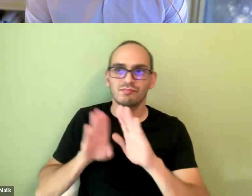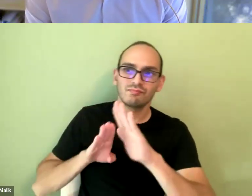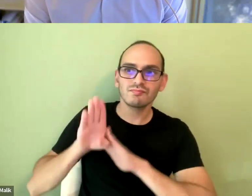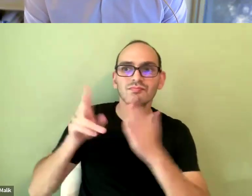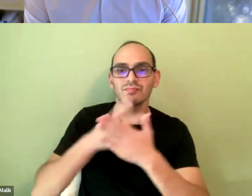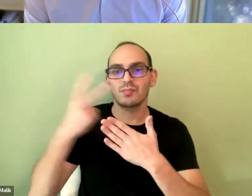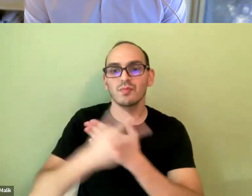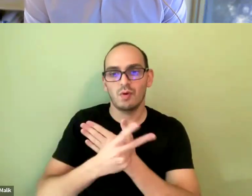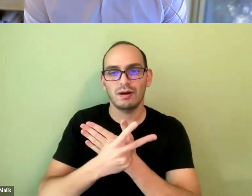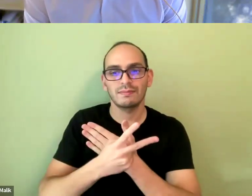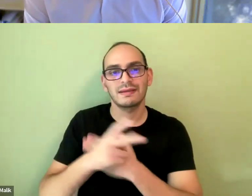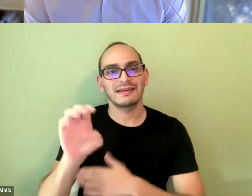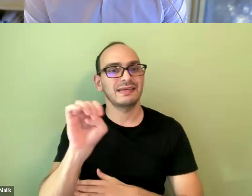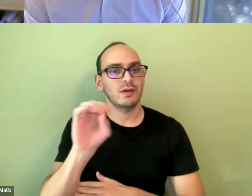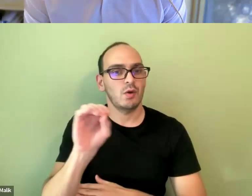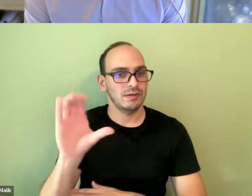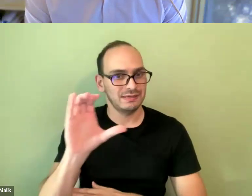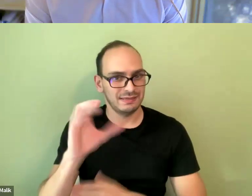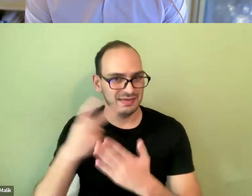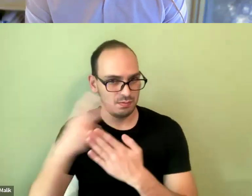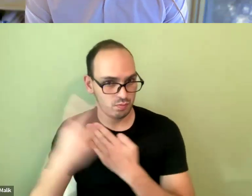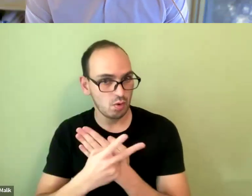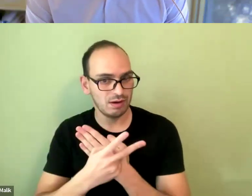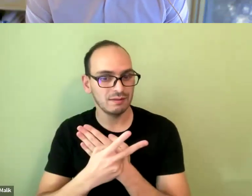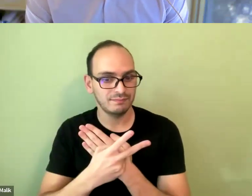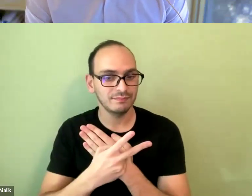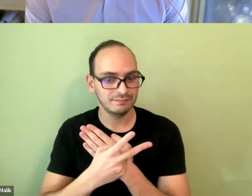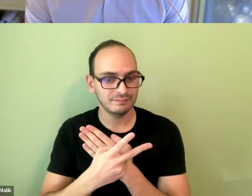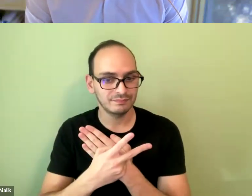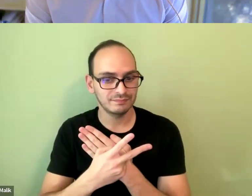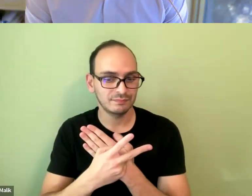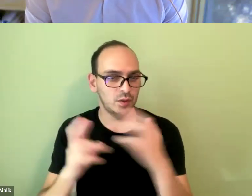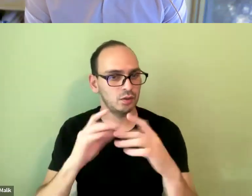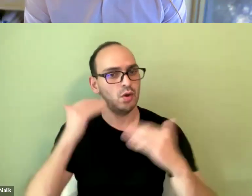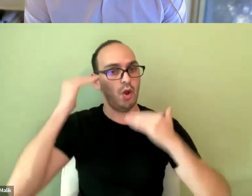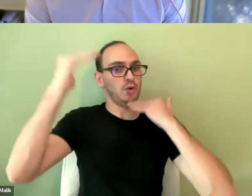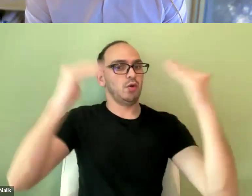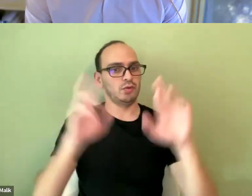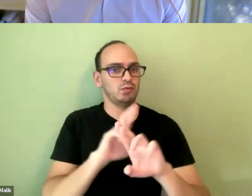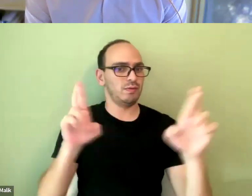have an EEOC program which serves adults looking to get into postsecondary study.